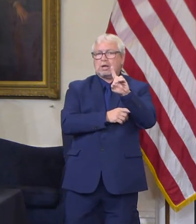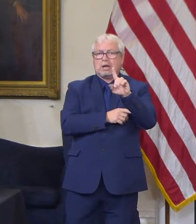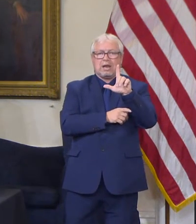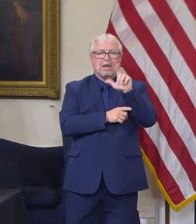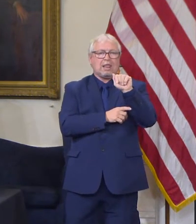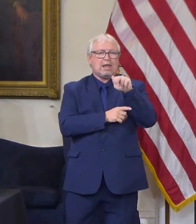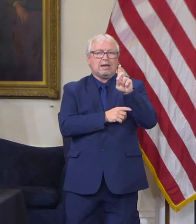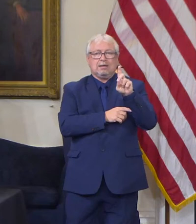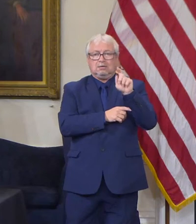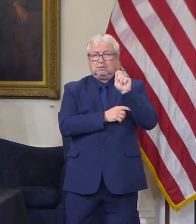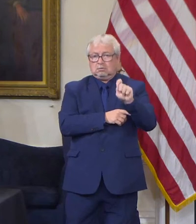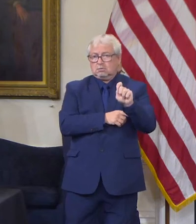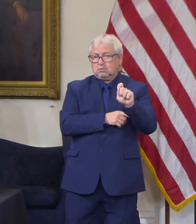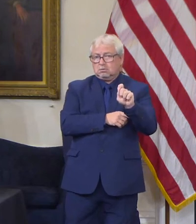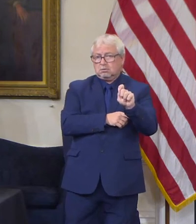look right now at COVIDlink.maryland.gov.